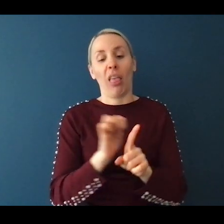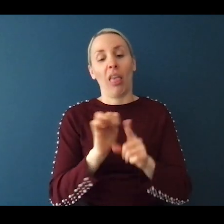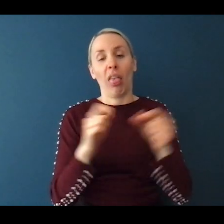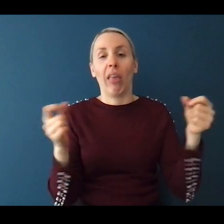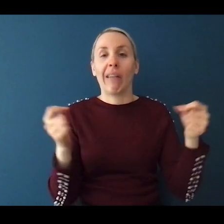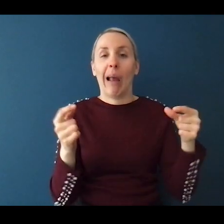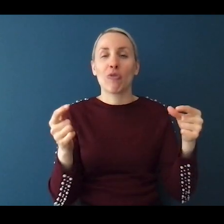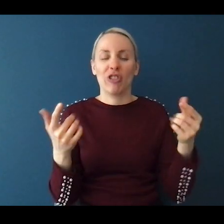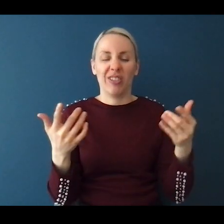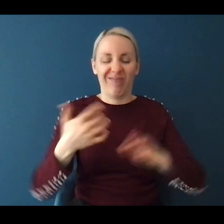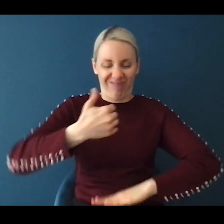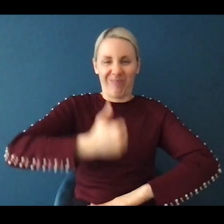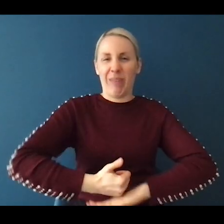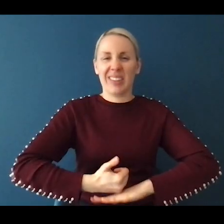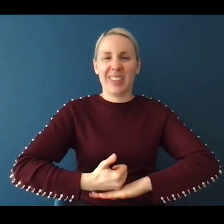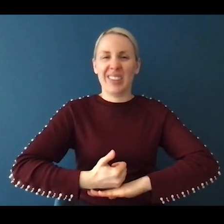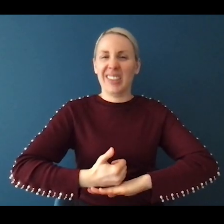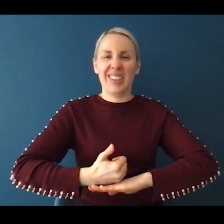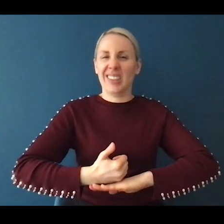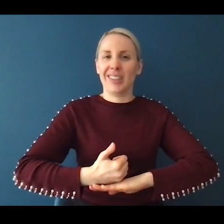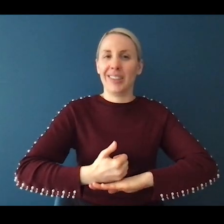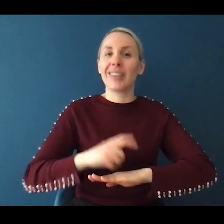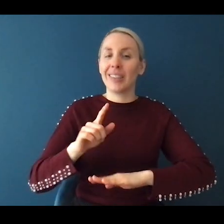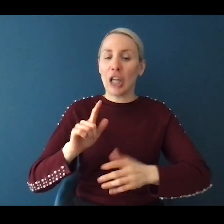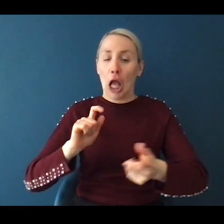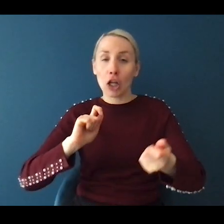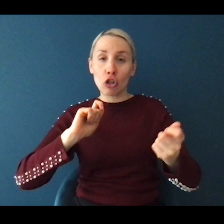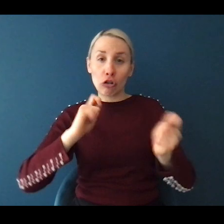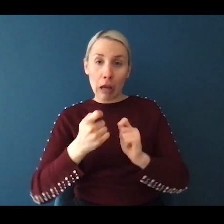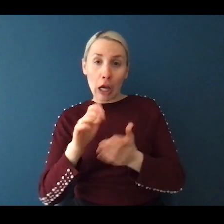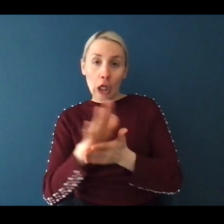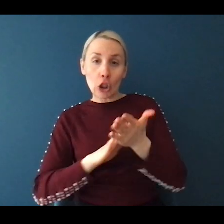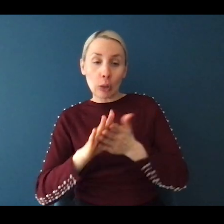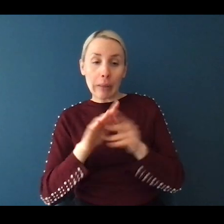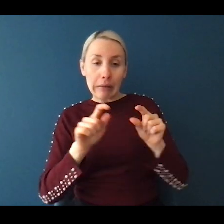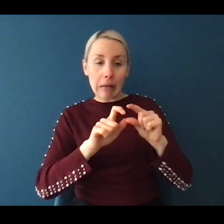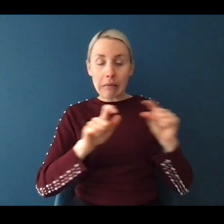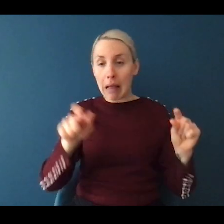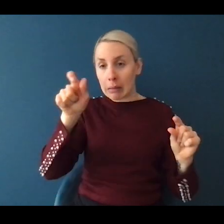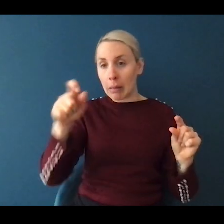people could interact with or not interact with and that was really important so I just